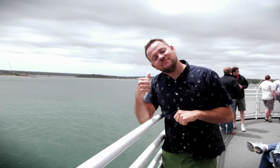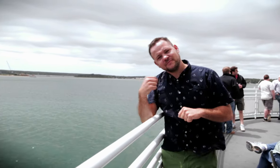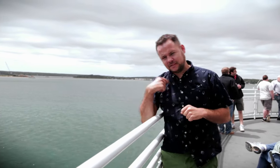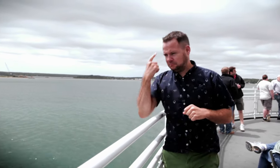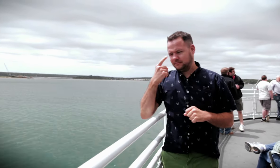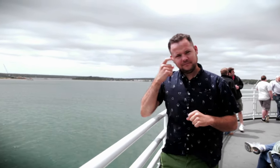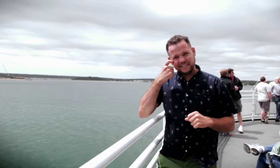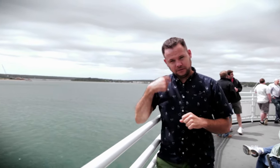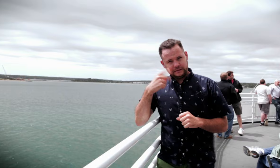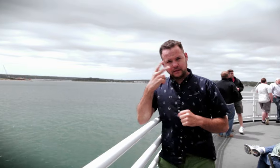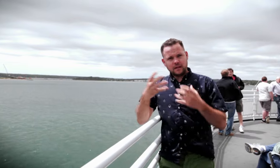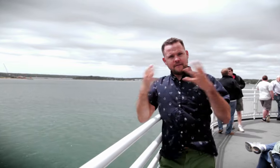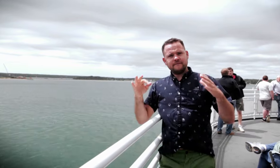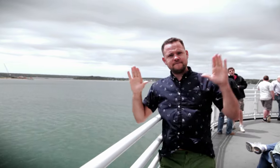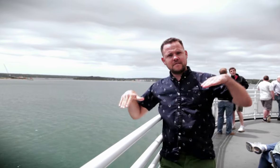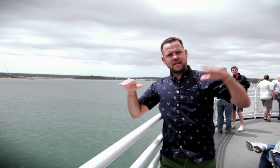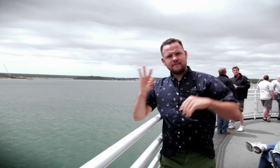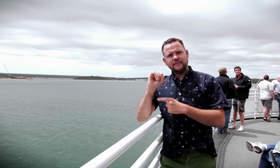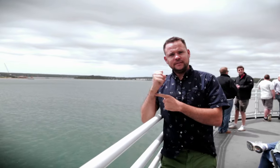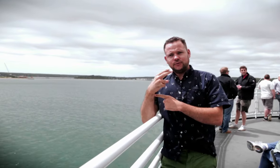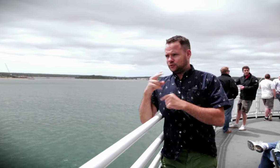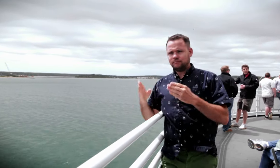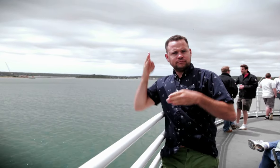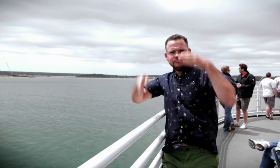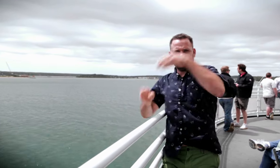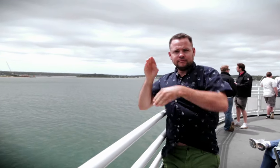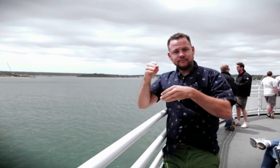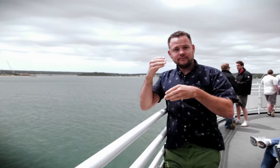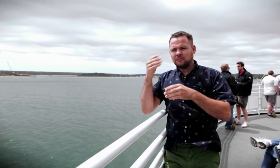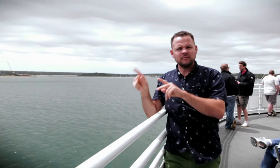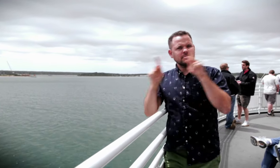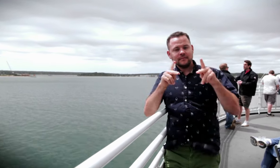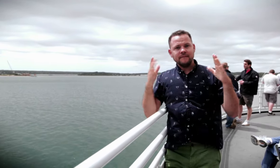I was just looking at the flying fish in the water.